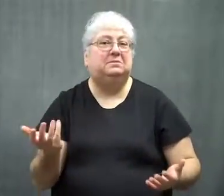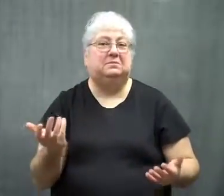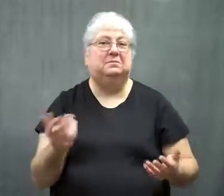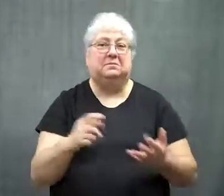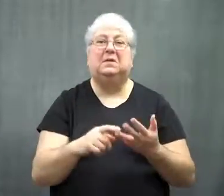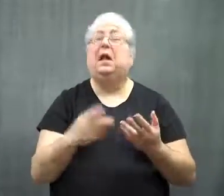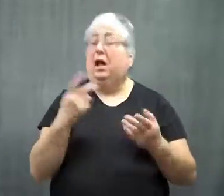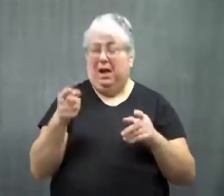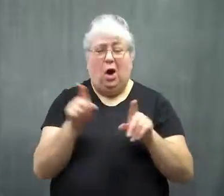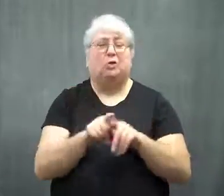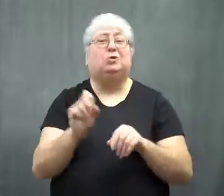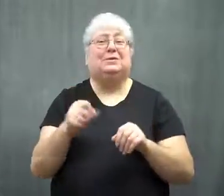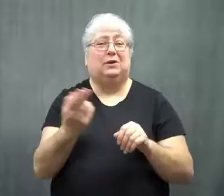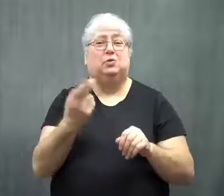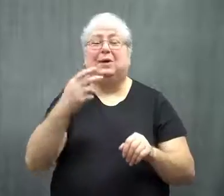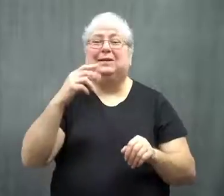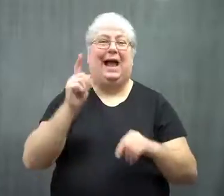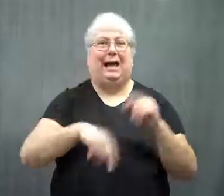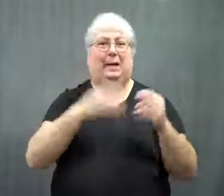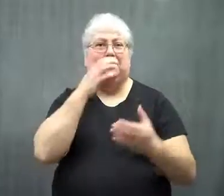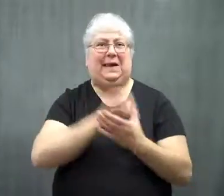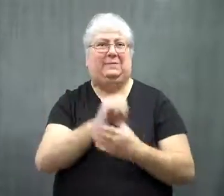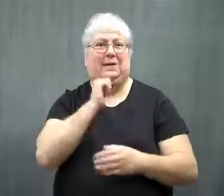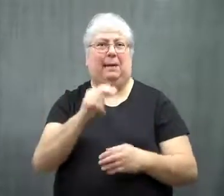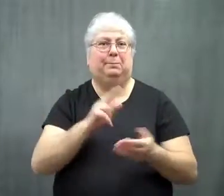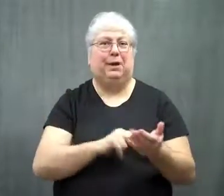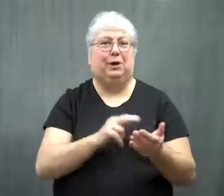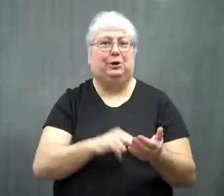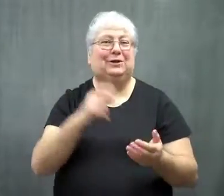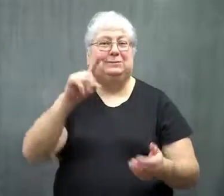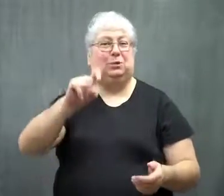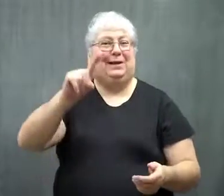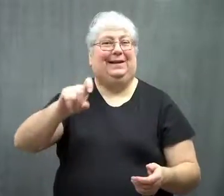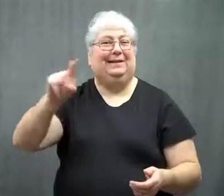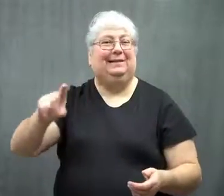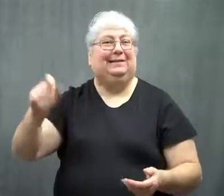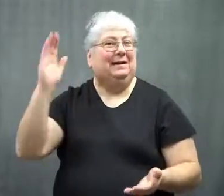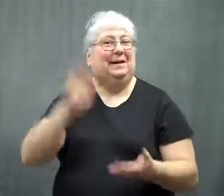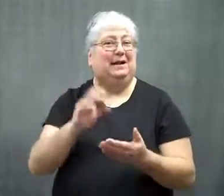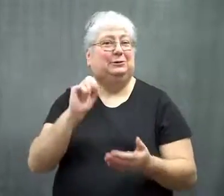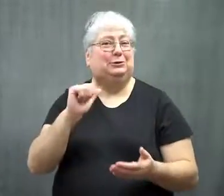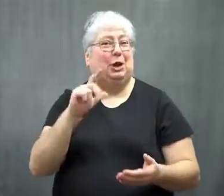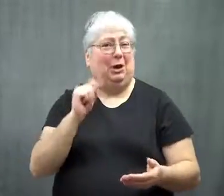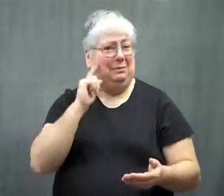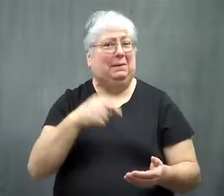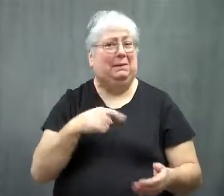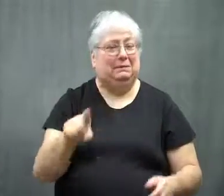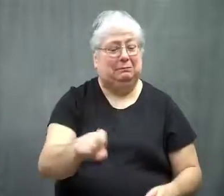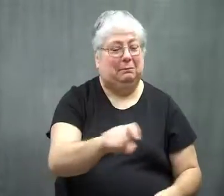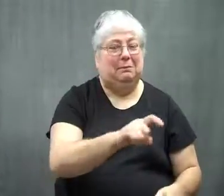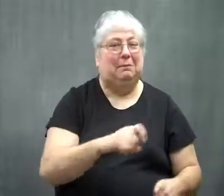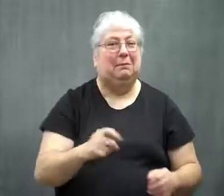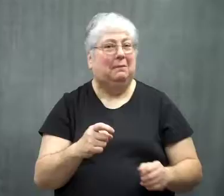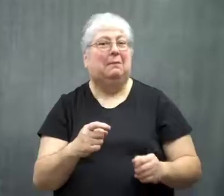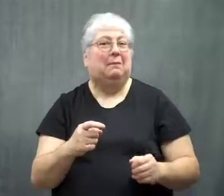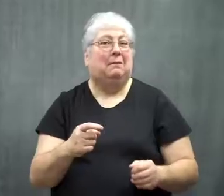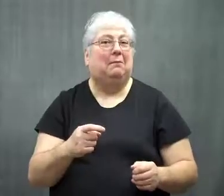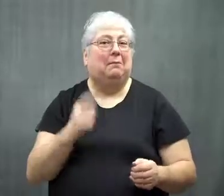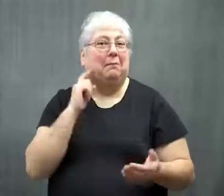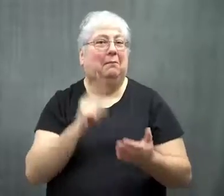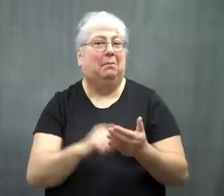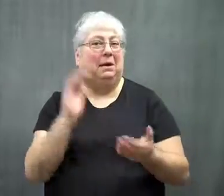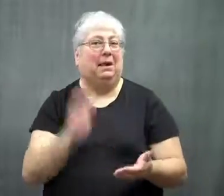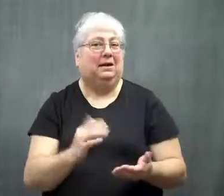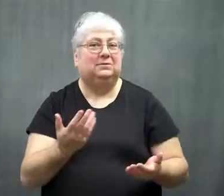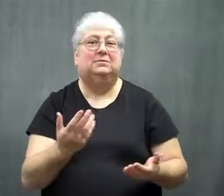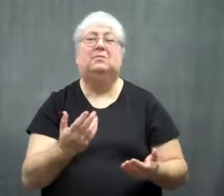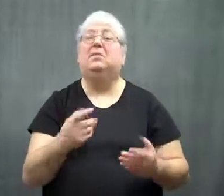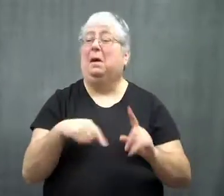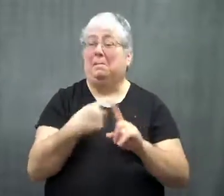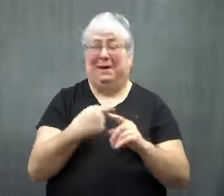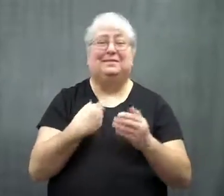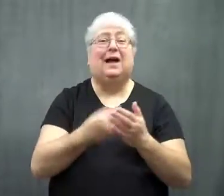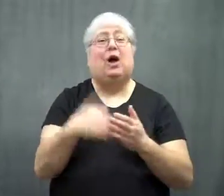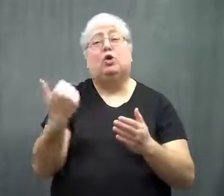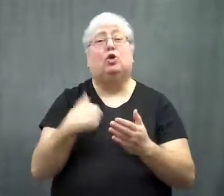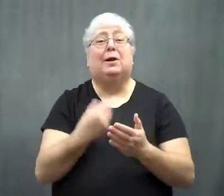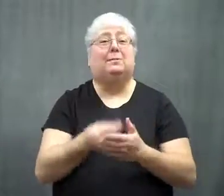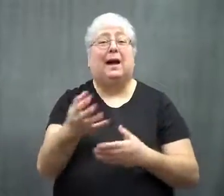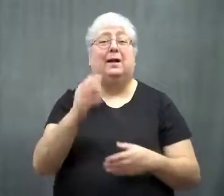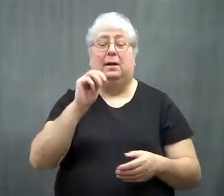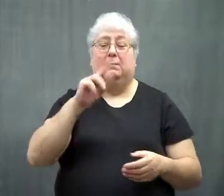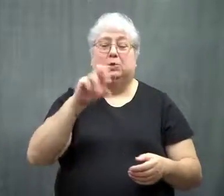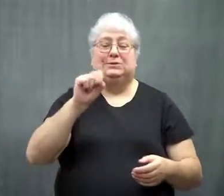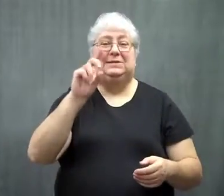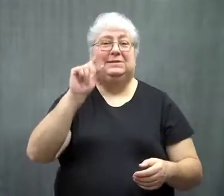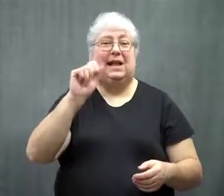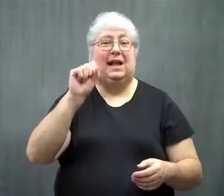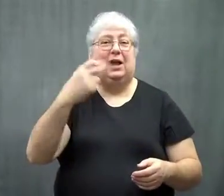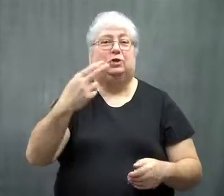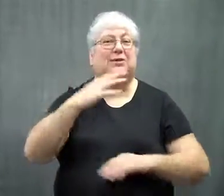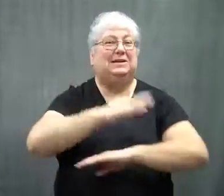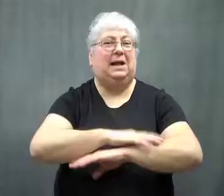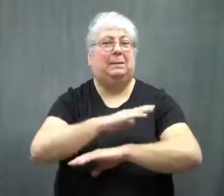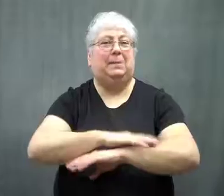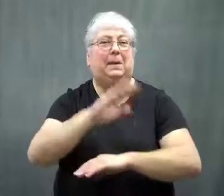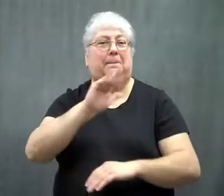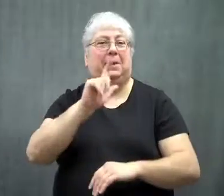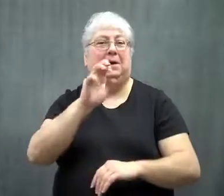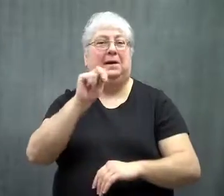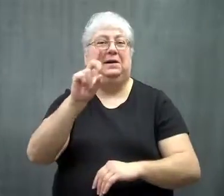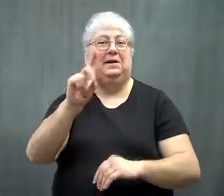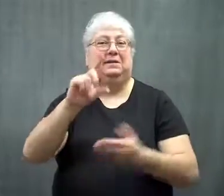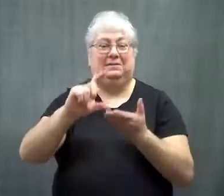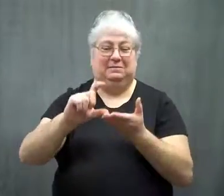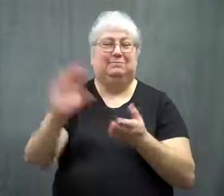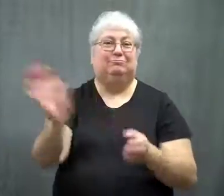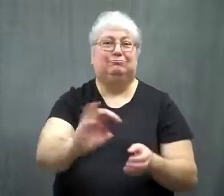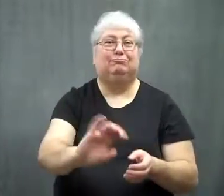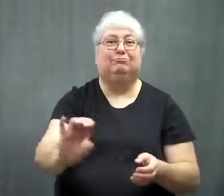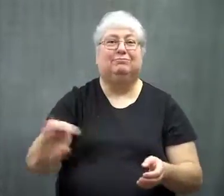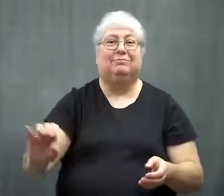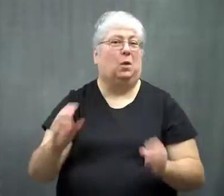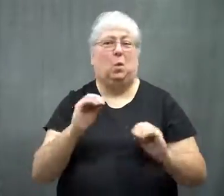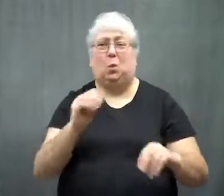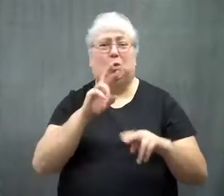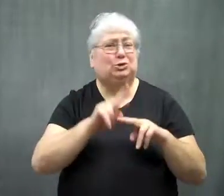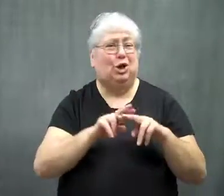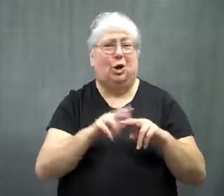You can use "I Can't Believe It's Not Butter" spray.. that has less salt.